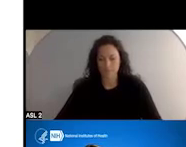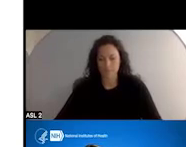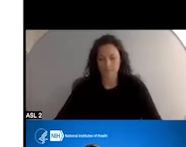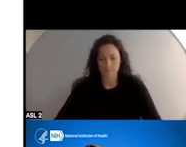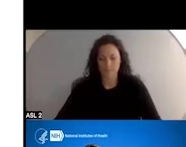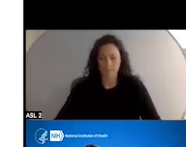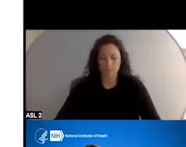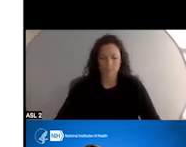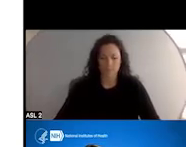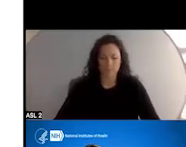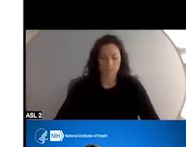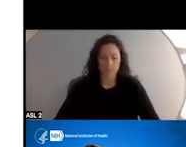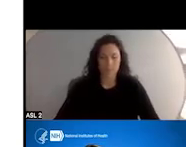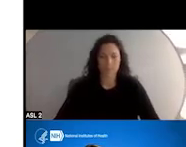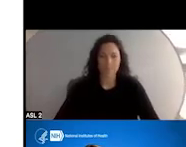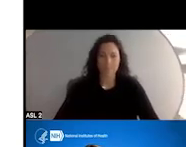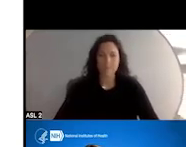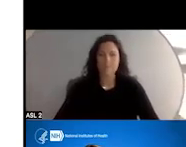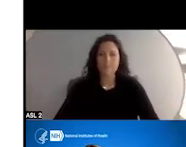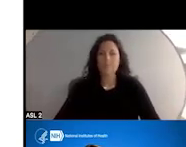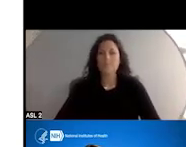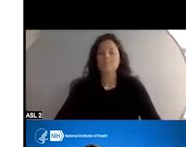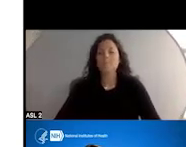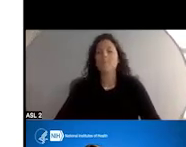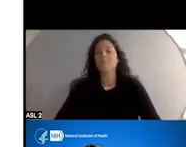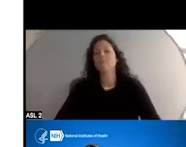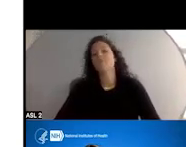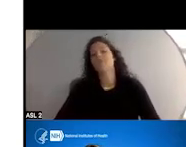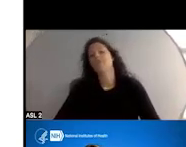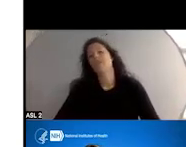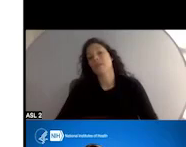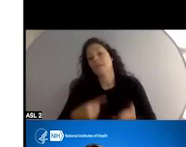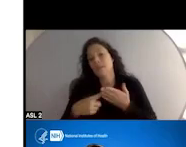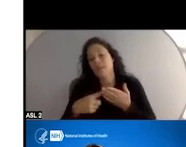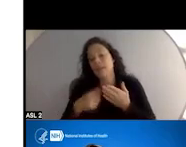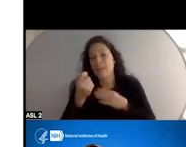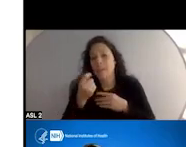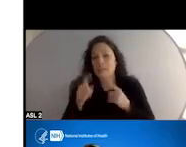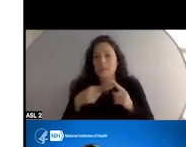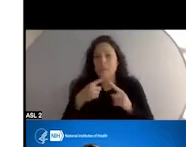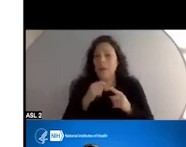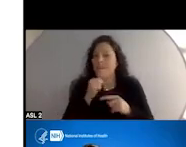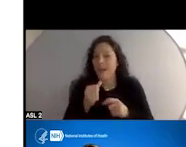Can you talk a little bit about what might happen if there is noncompliance with a plan?